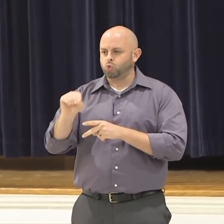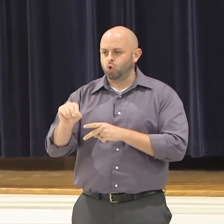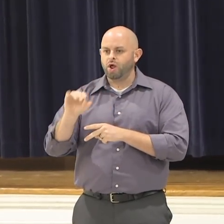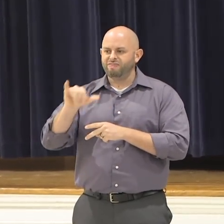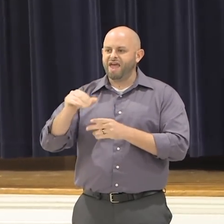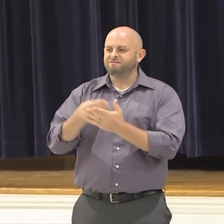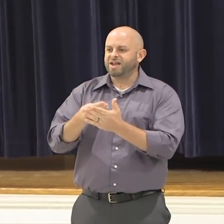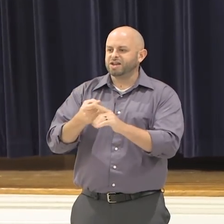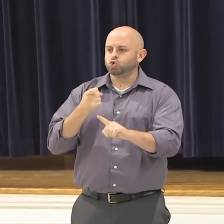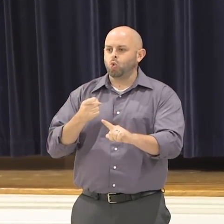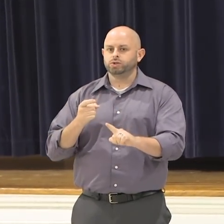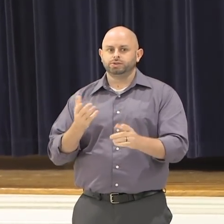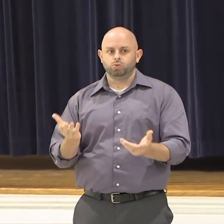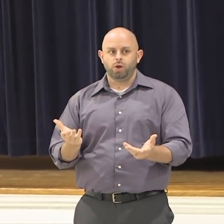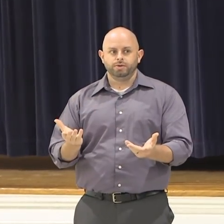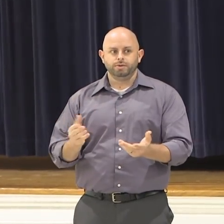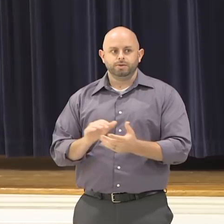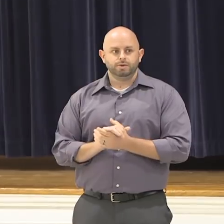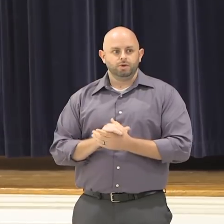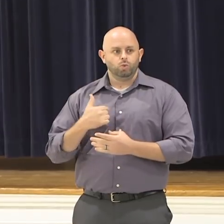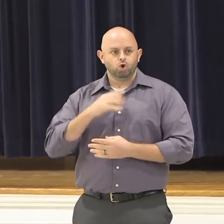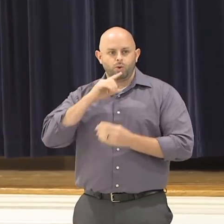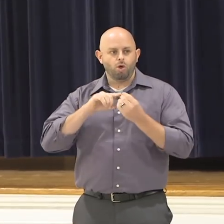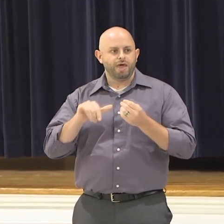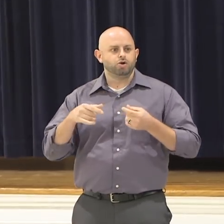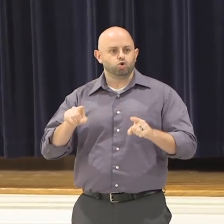funding source we've talked about it at staff and all these things we've talked